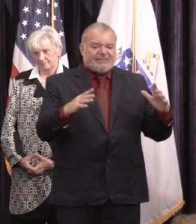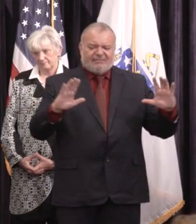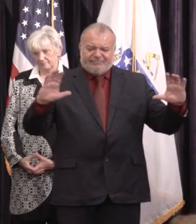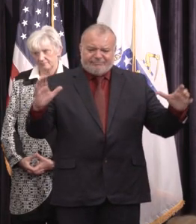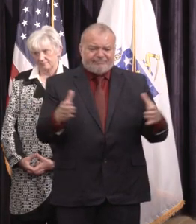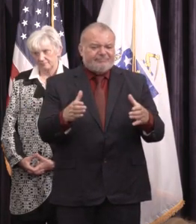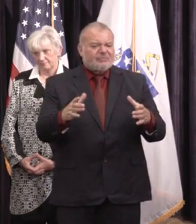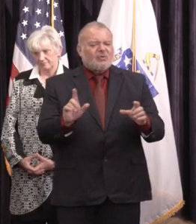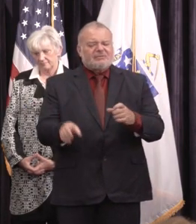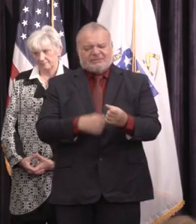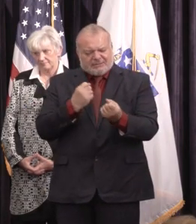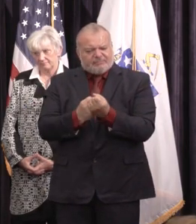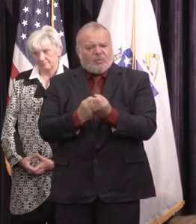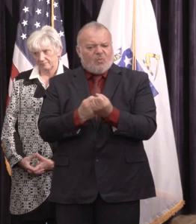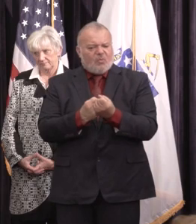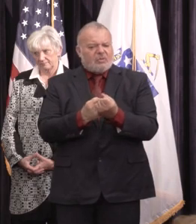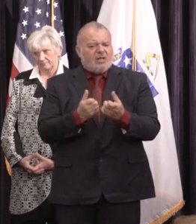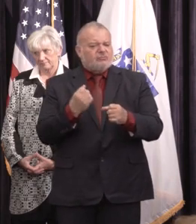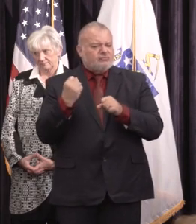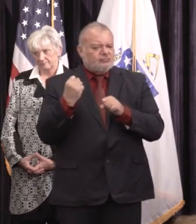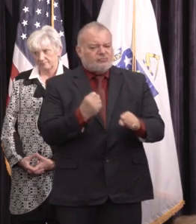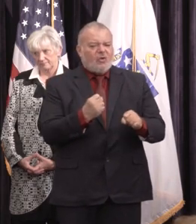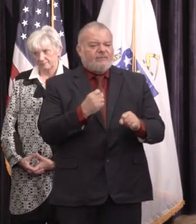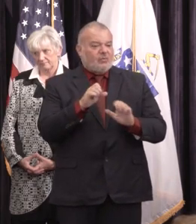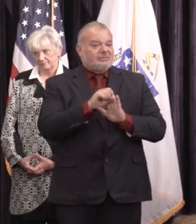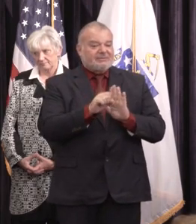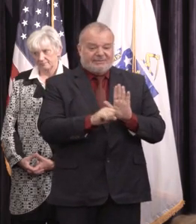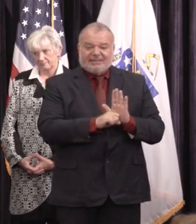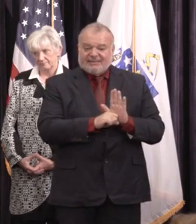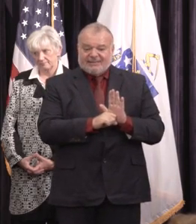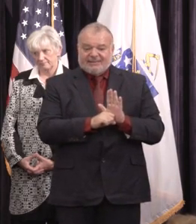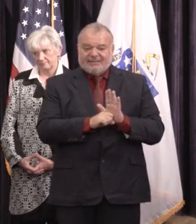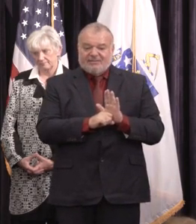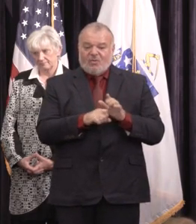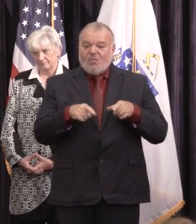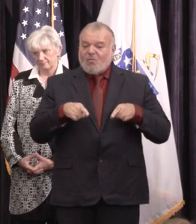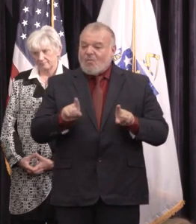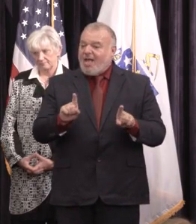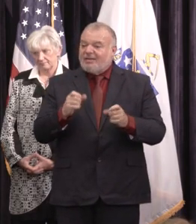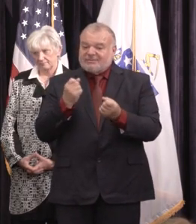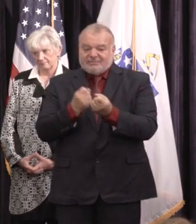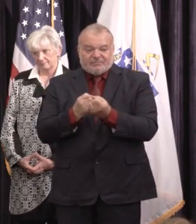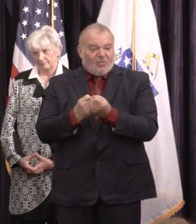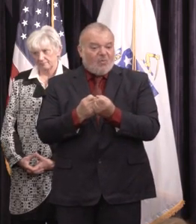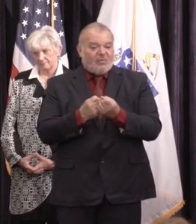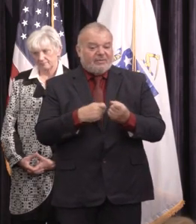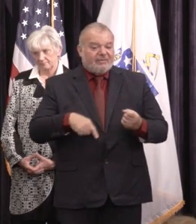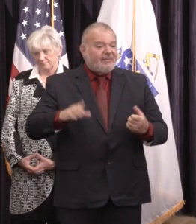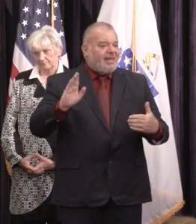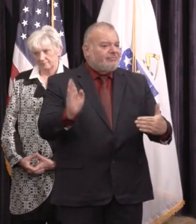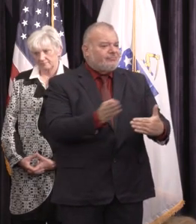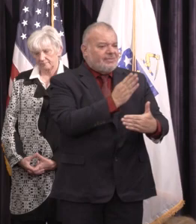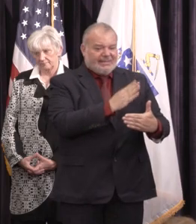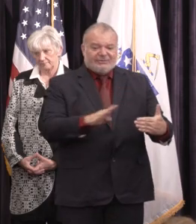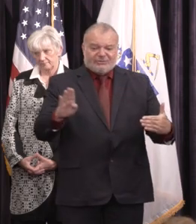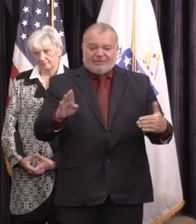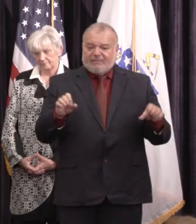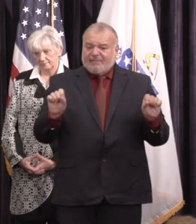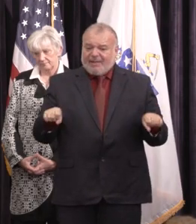we make sure we are supporting people with a range of abilities day? to? day whether they are looking